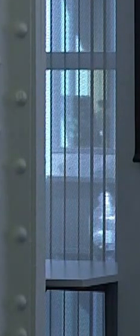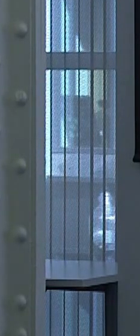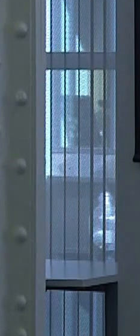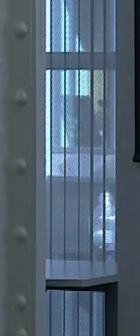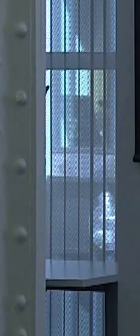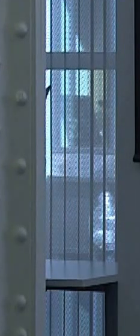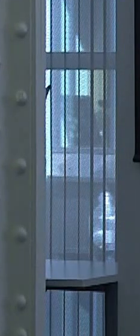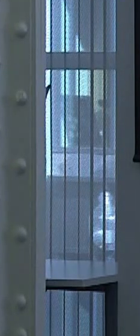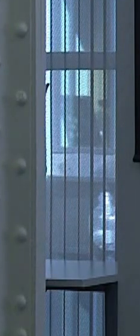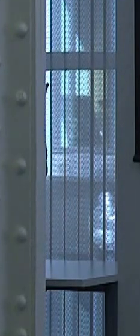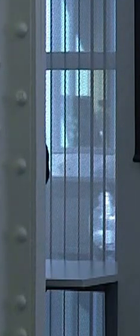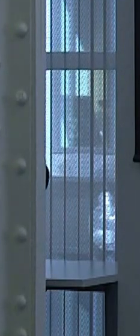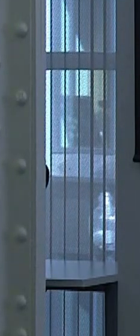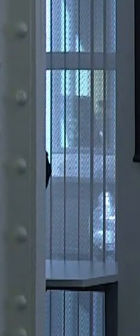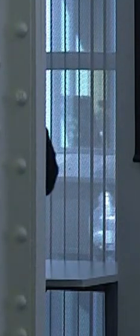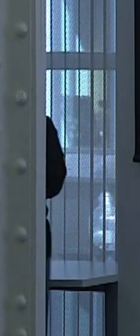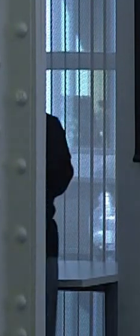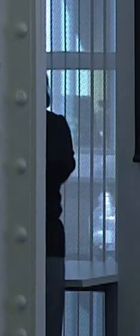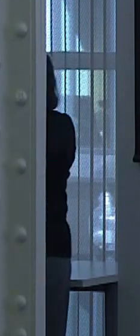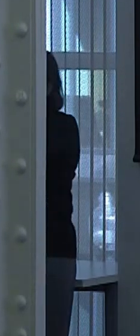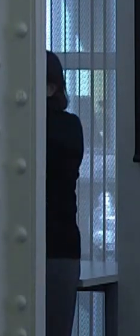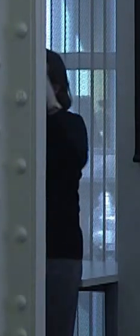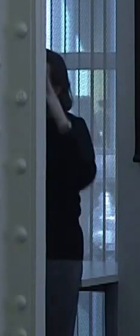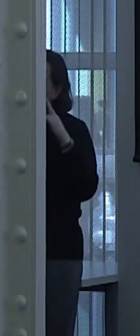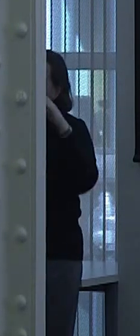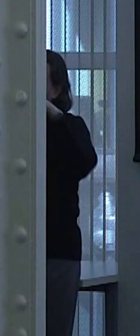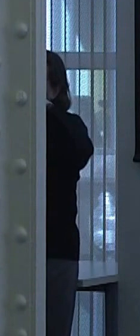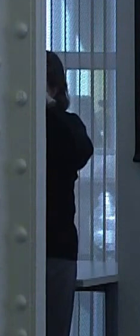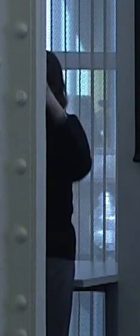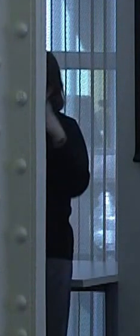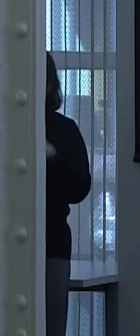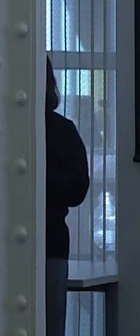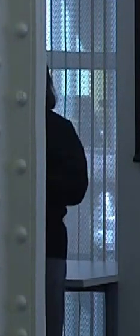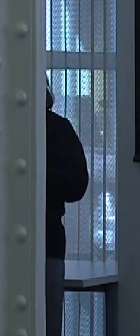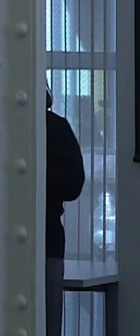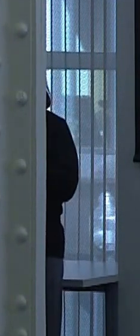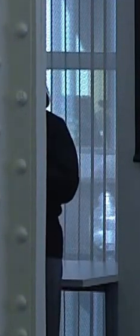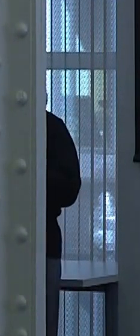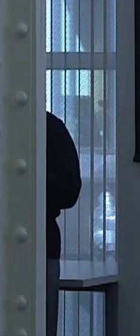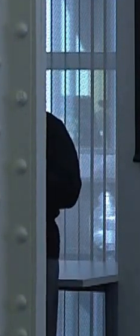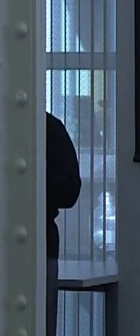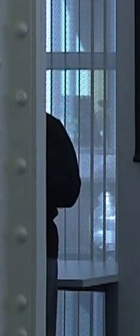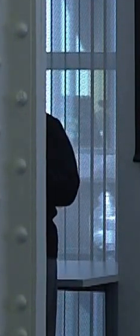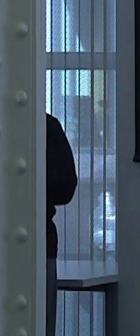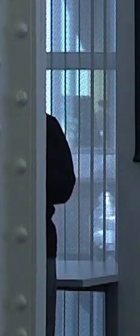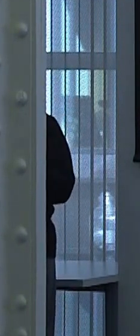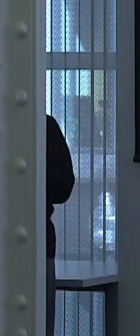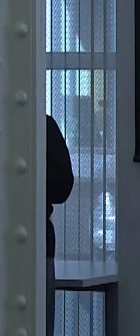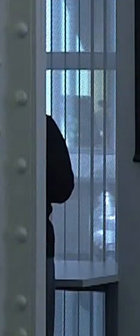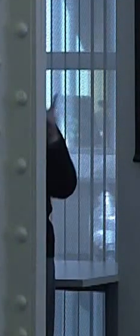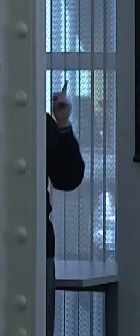It's a picture of a botana with a couple hammocks and all of these places,